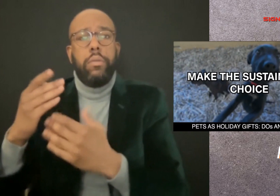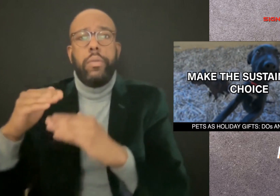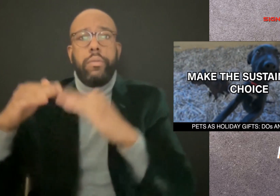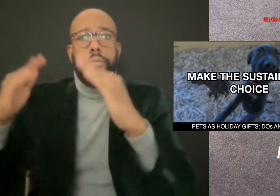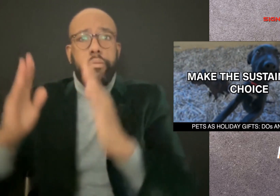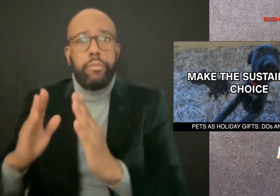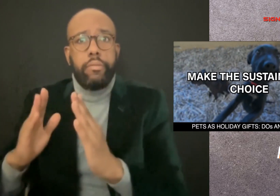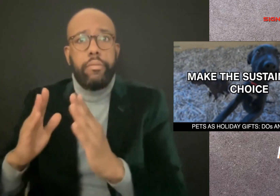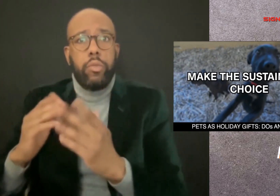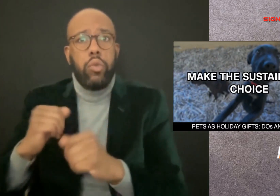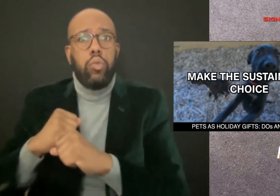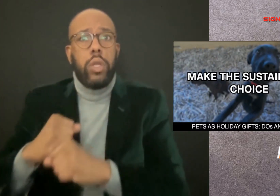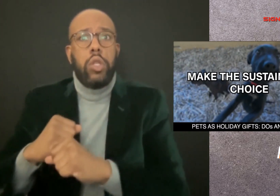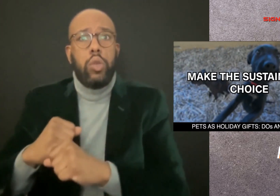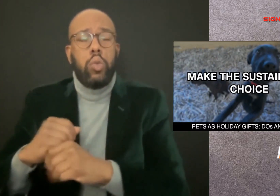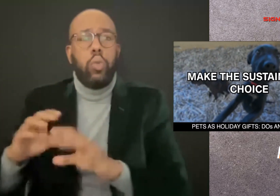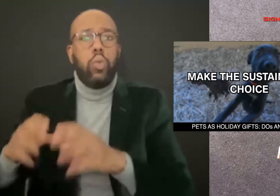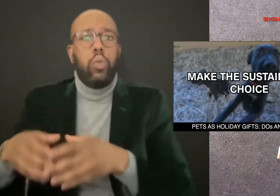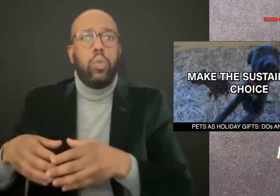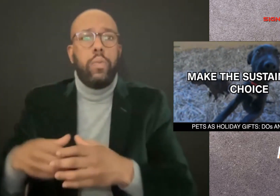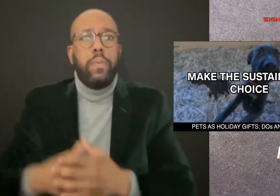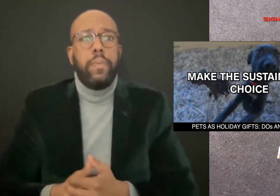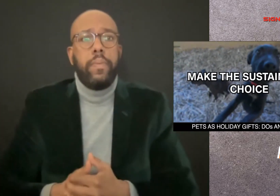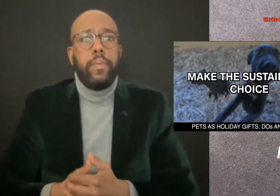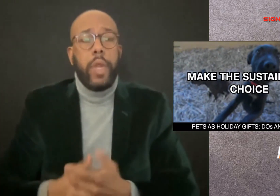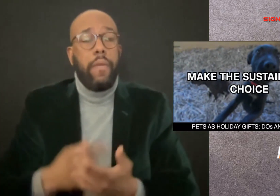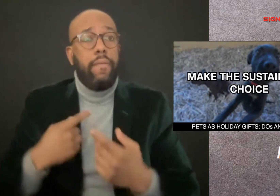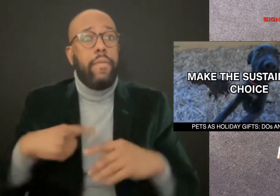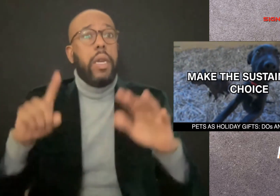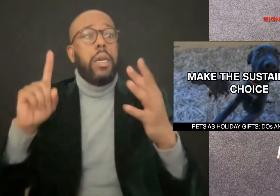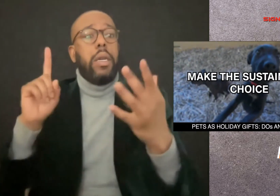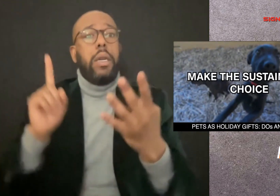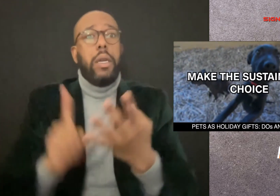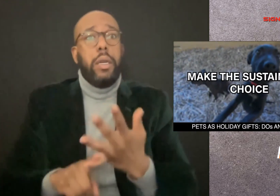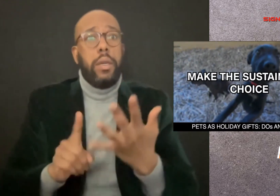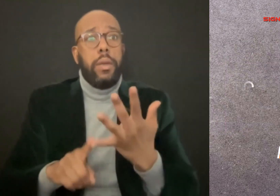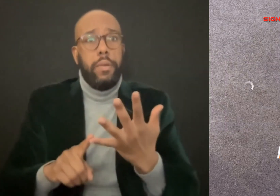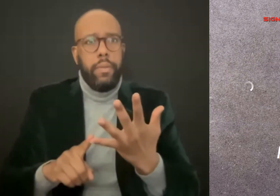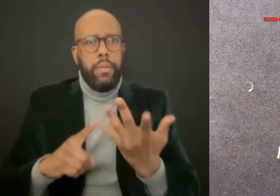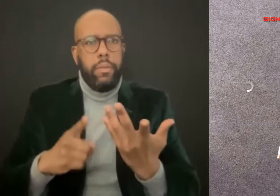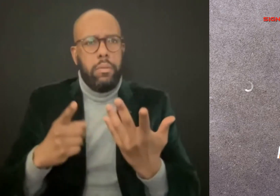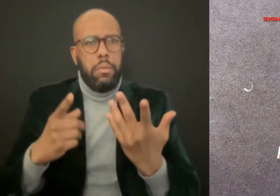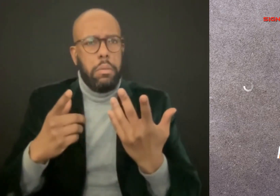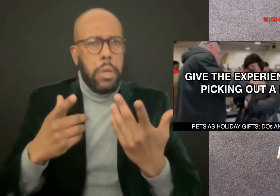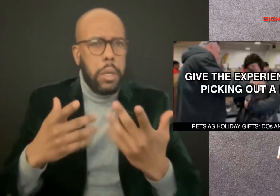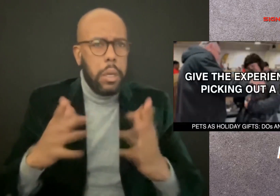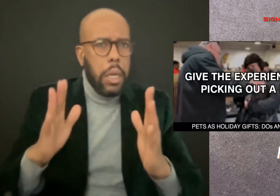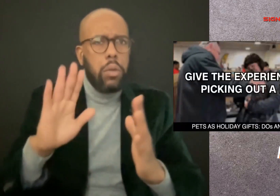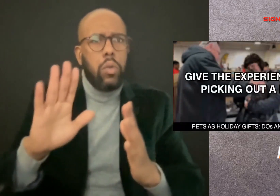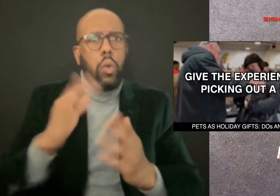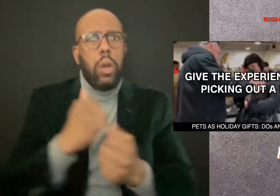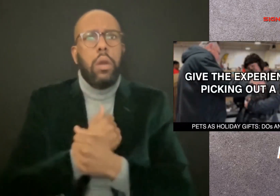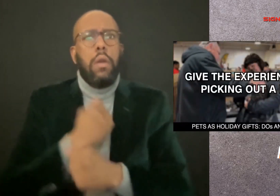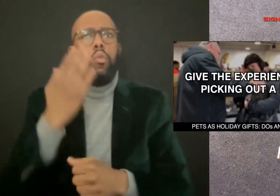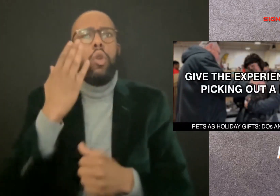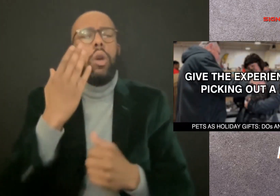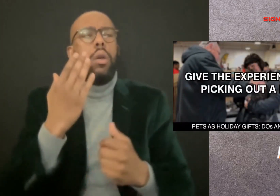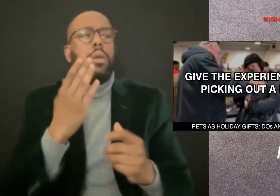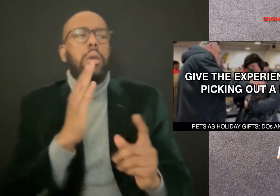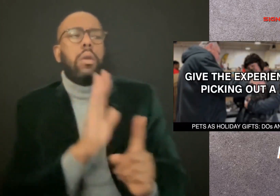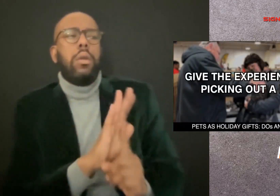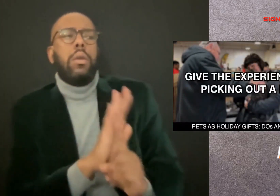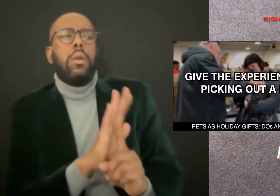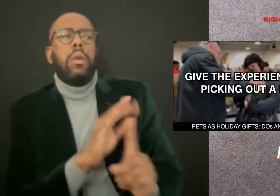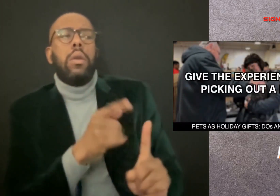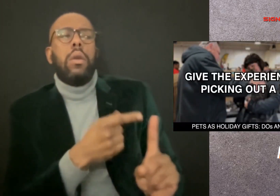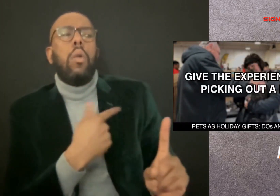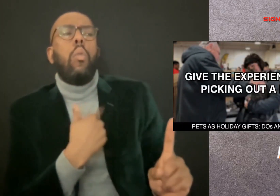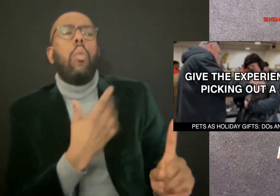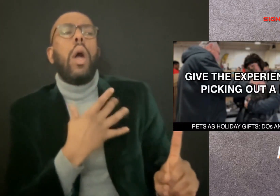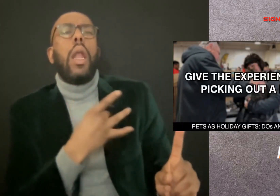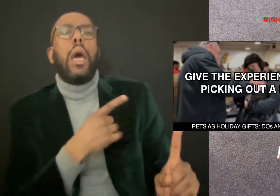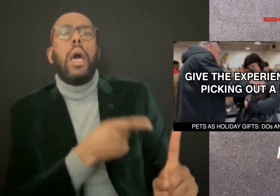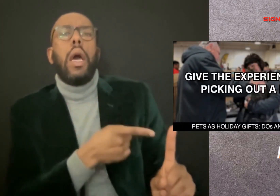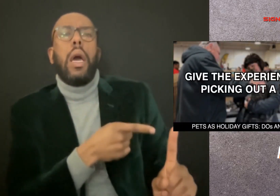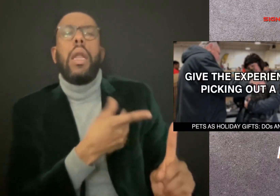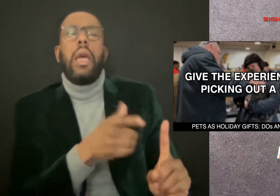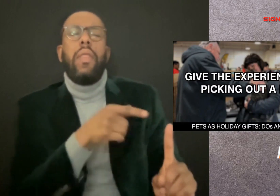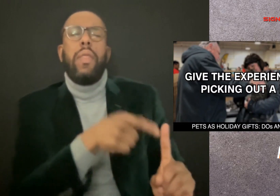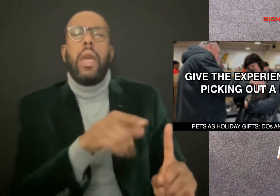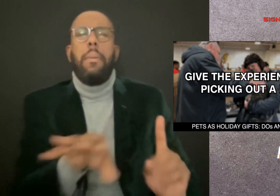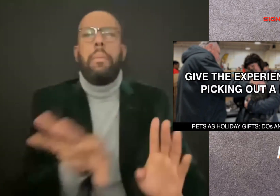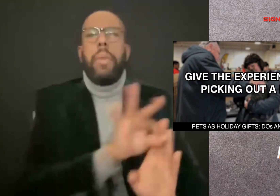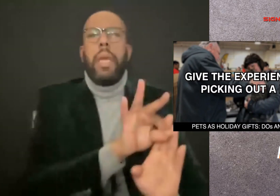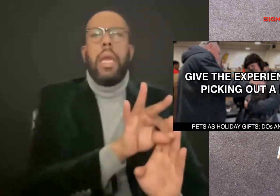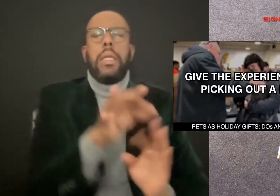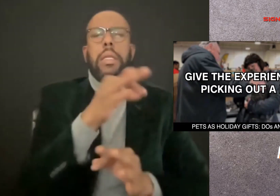rescue group and finally number five consider letting your loved ones pick the pet themselves